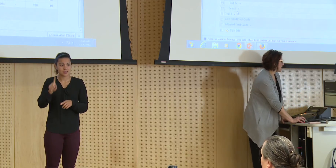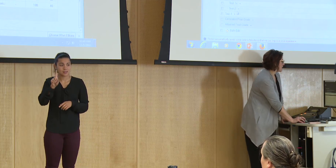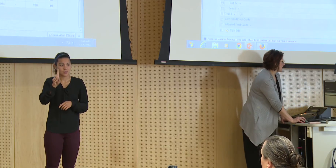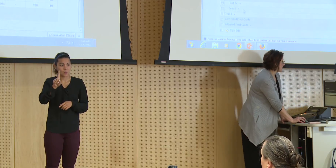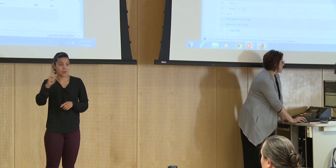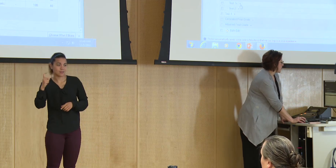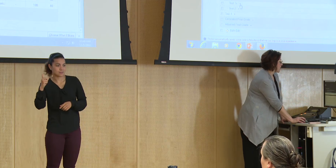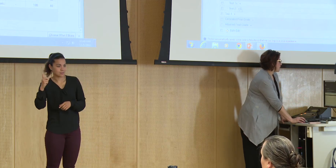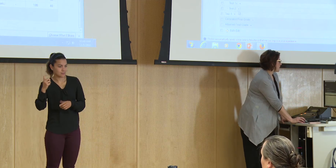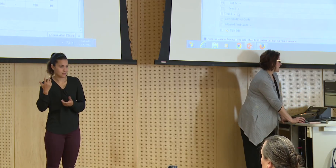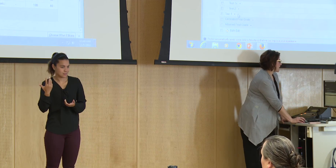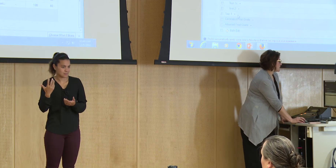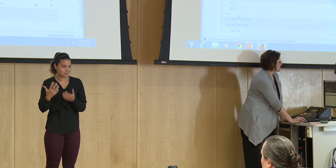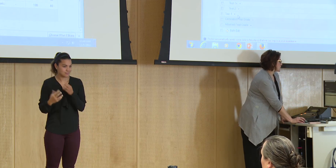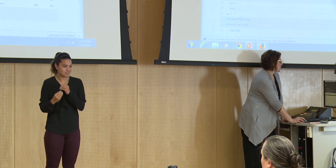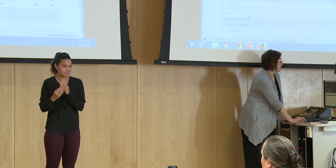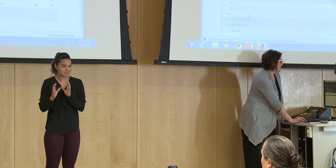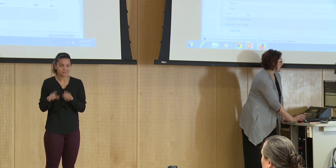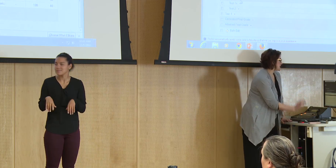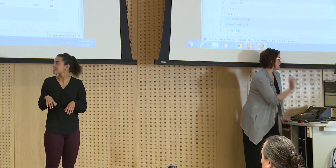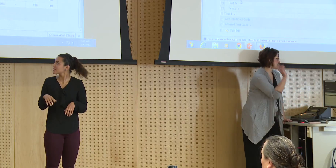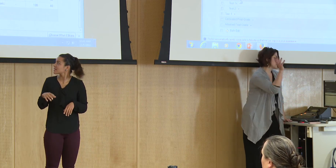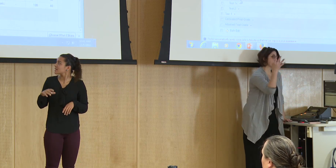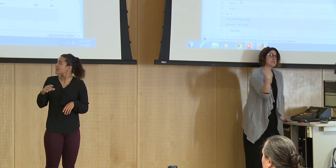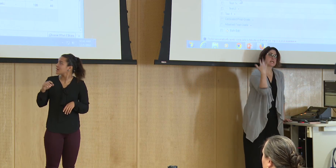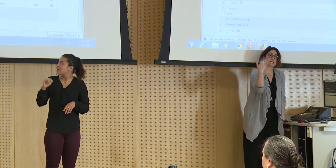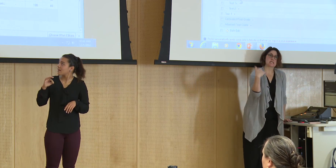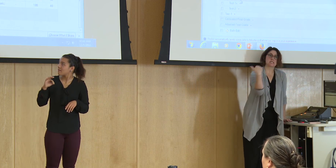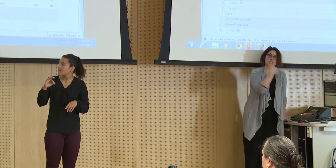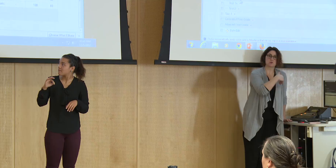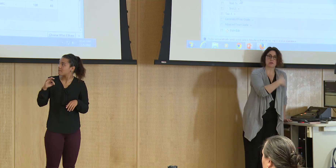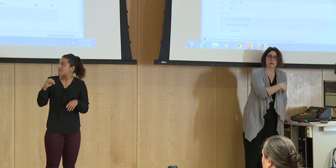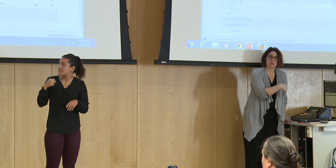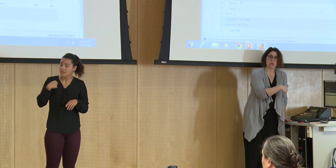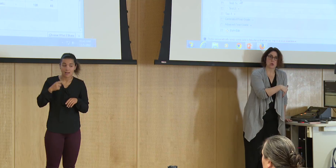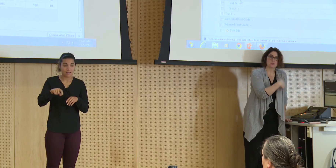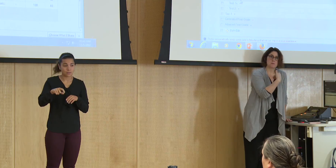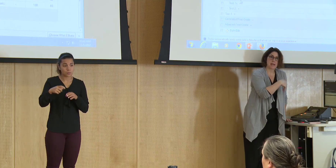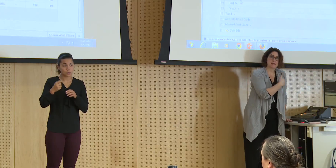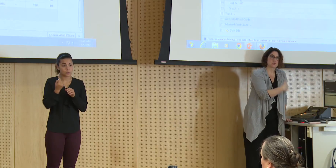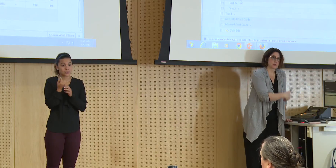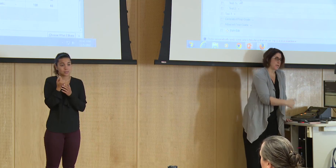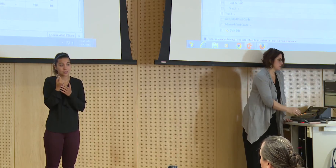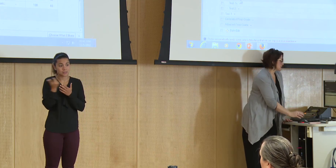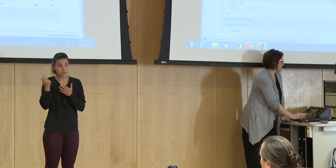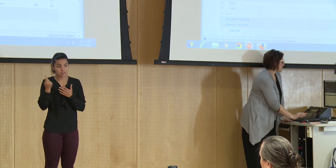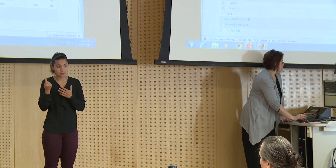So if I need to delete anything, this is where I would go to manage grades.